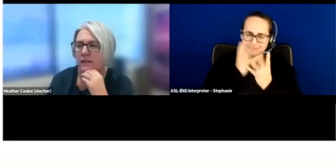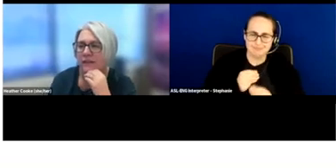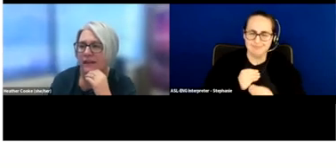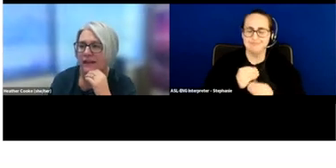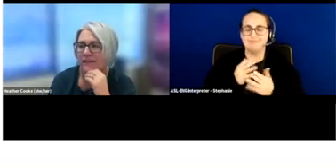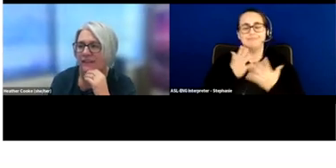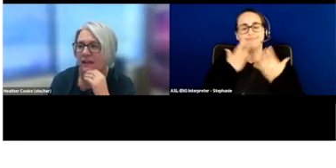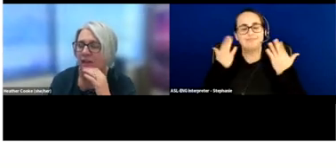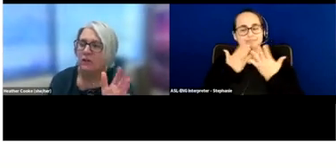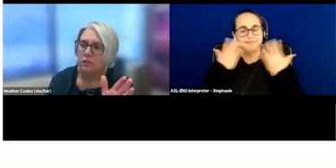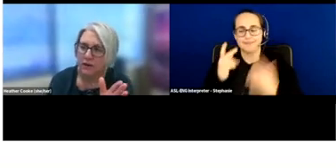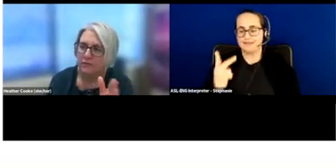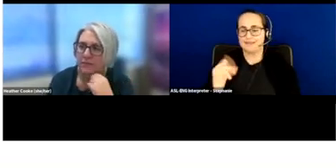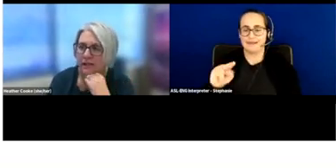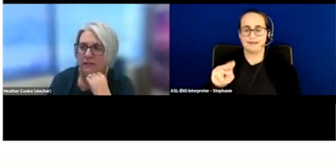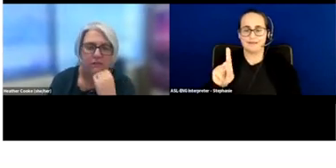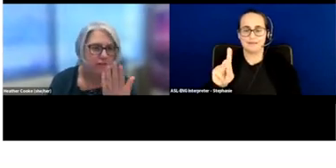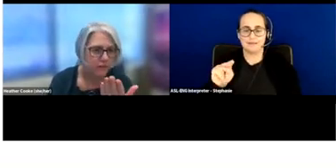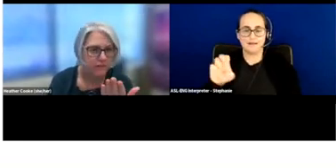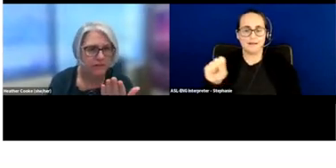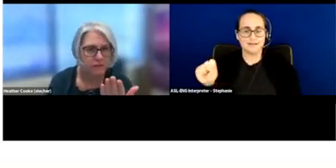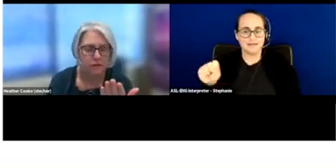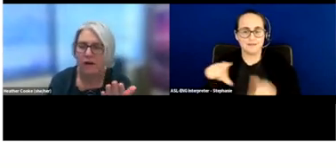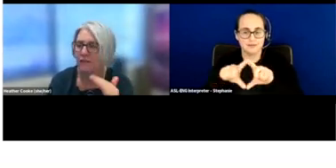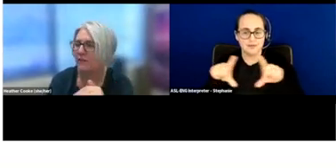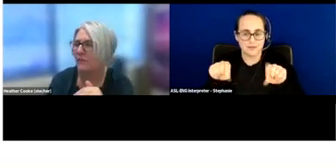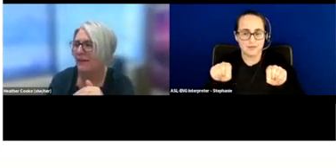And so one of them says, the front of it says you're awesome.